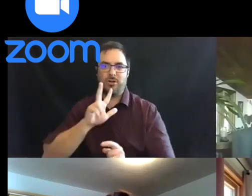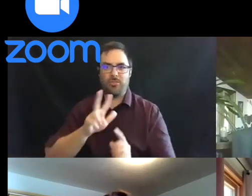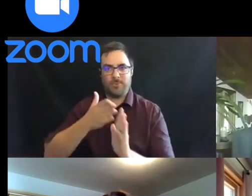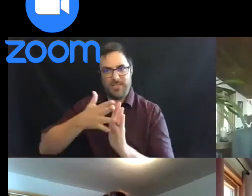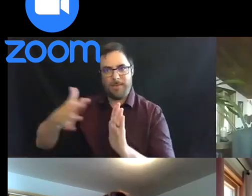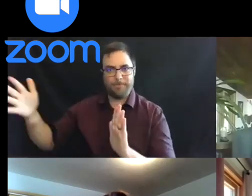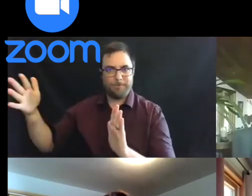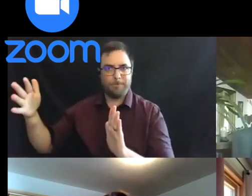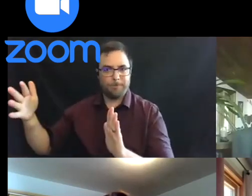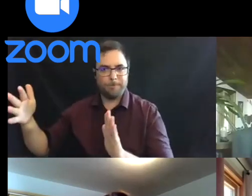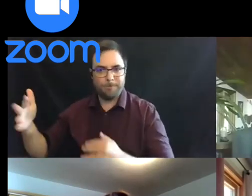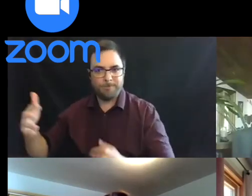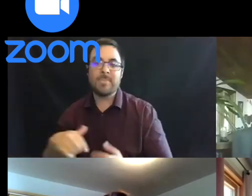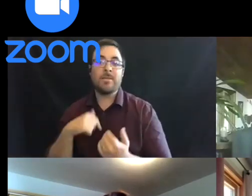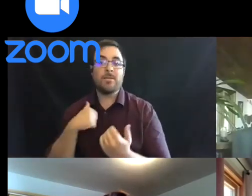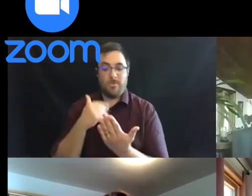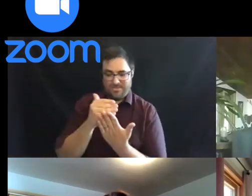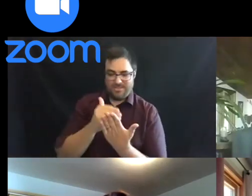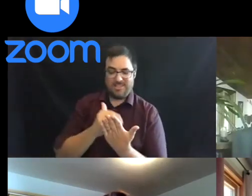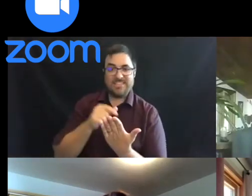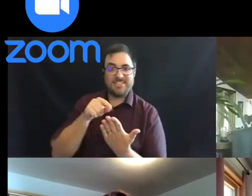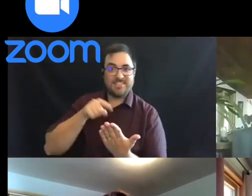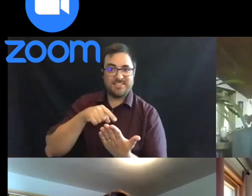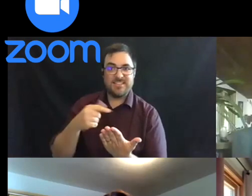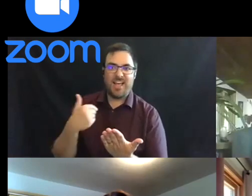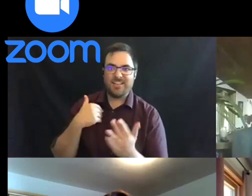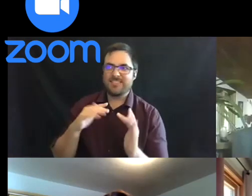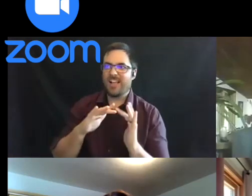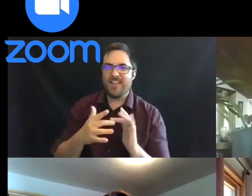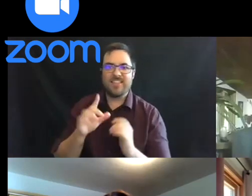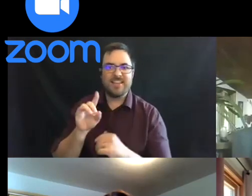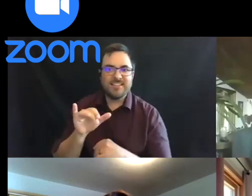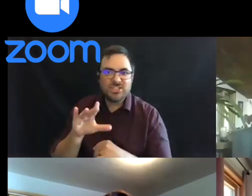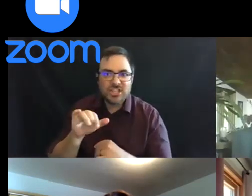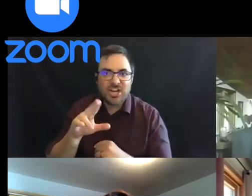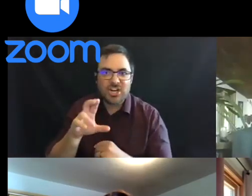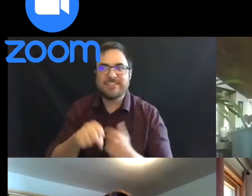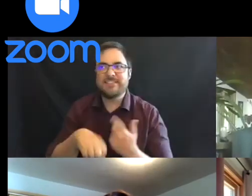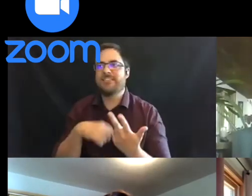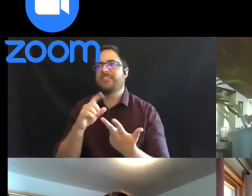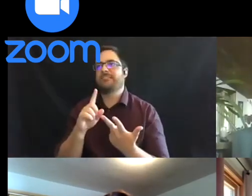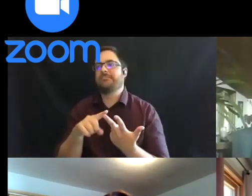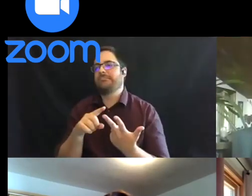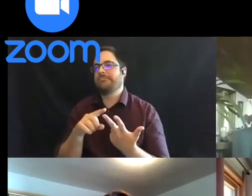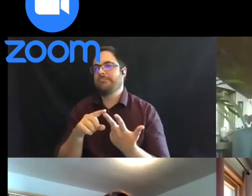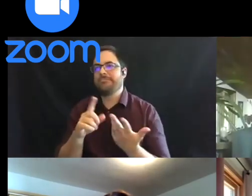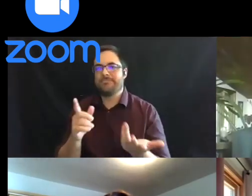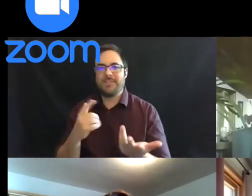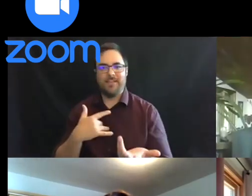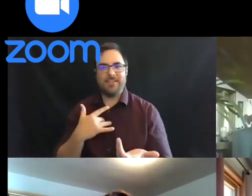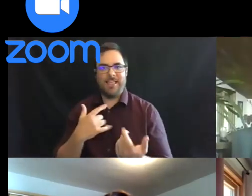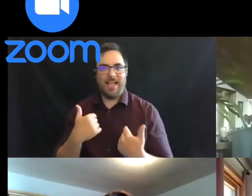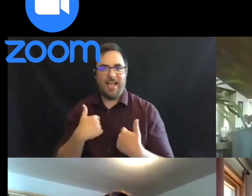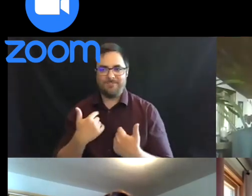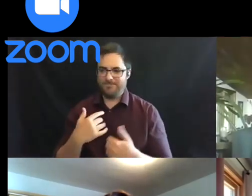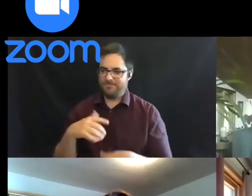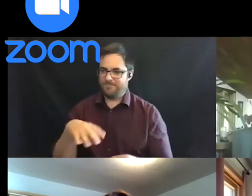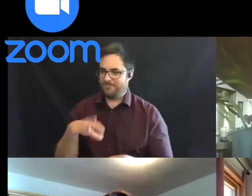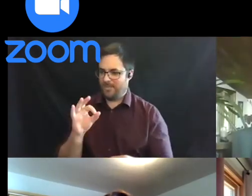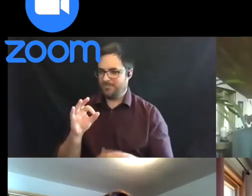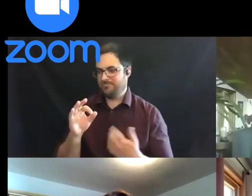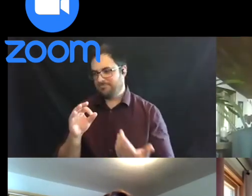like online dictionaries and and I feel like I found that families I know Elizabeth you were